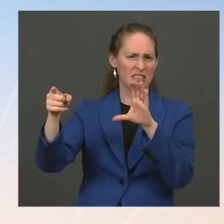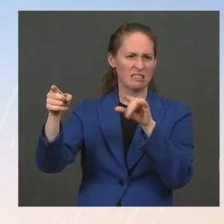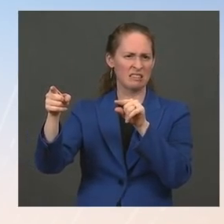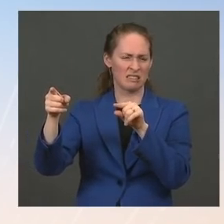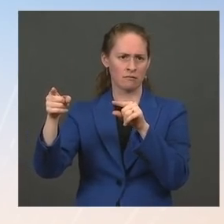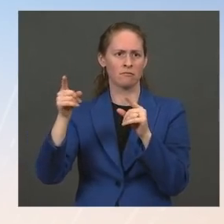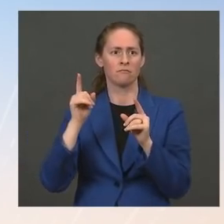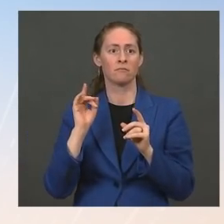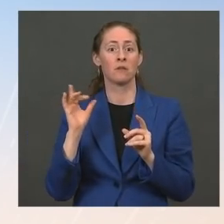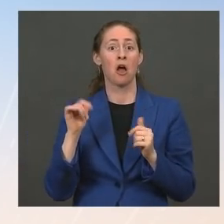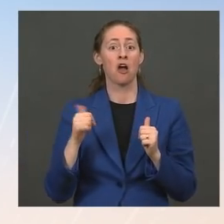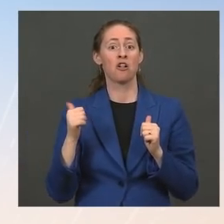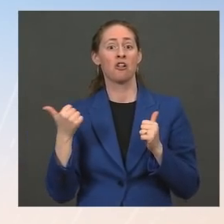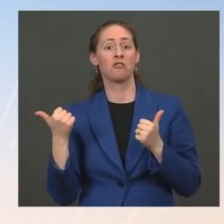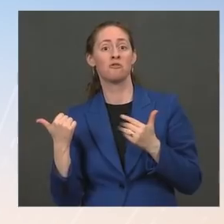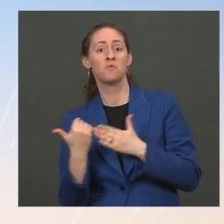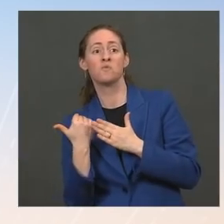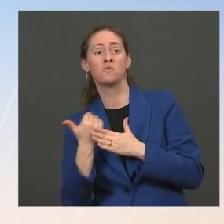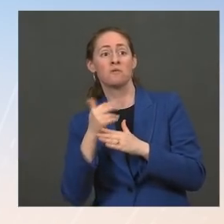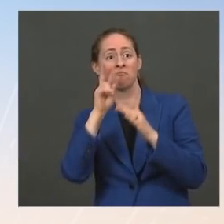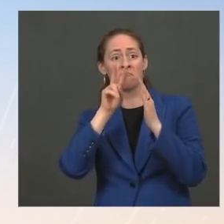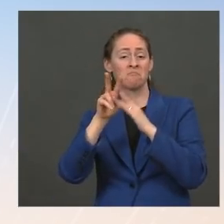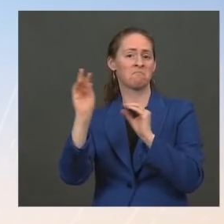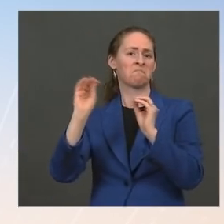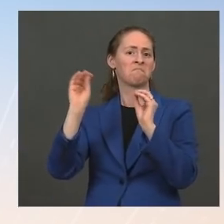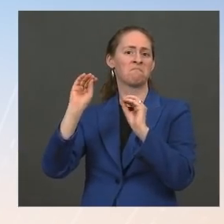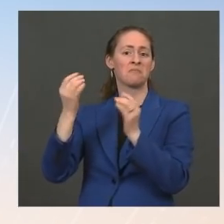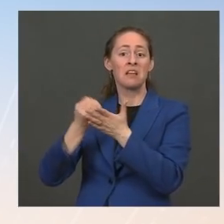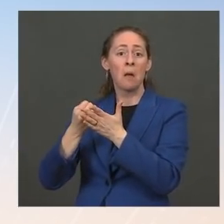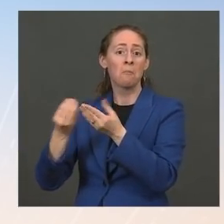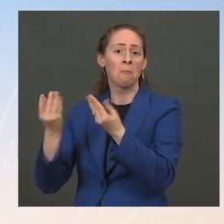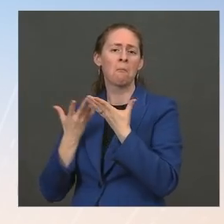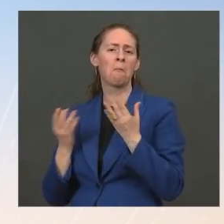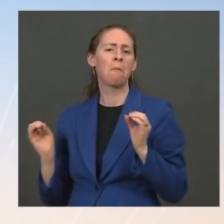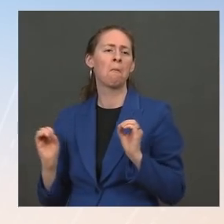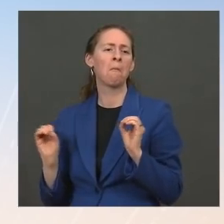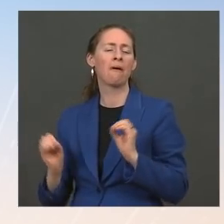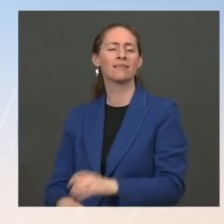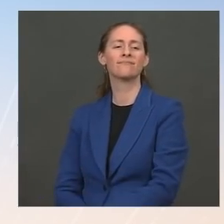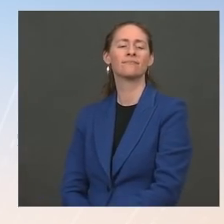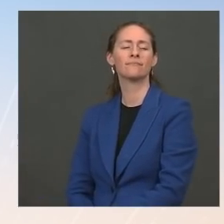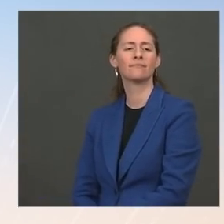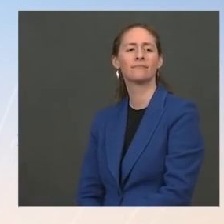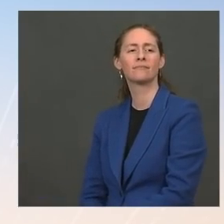from our economic team. The Press: And on the holiday spending figures: If those hold and the entire holiday shopping season